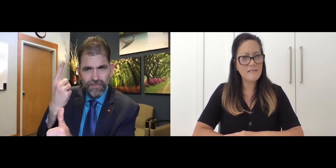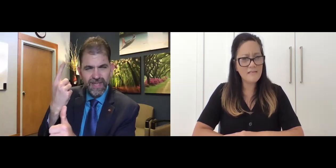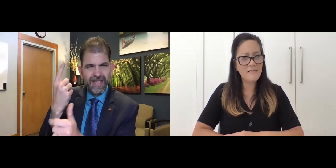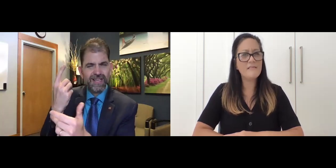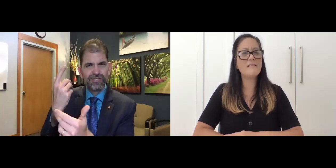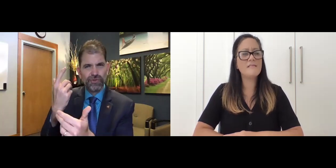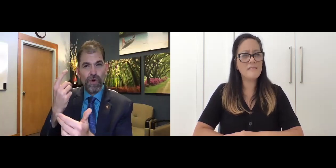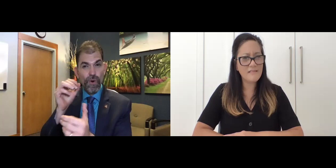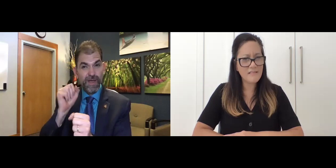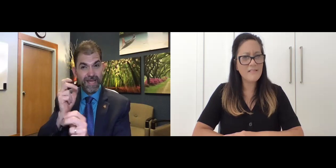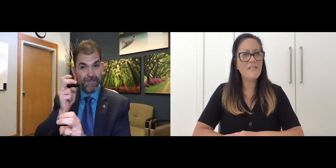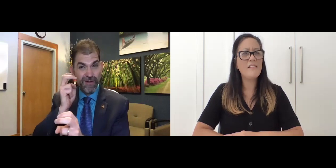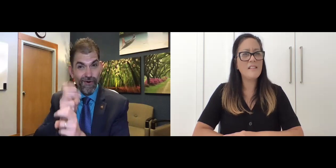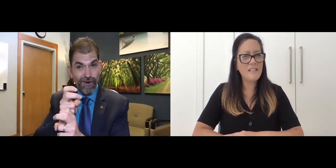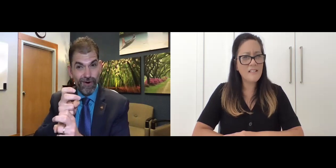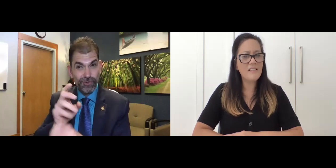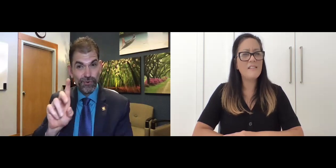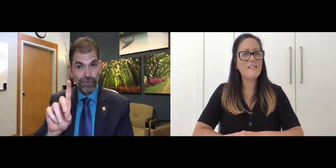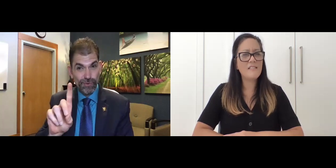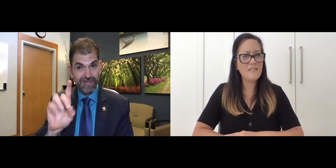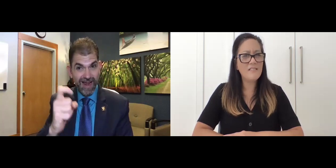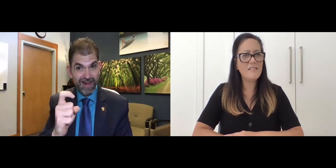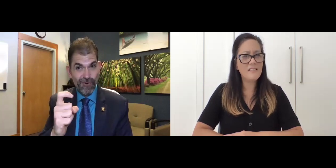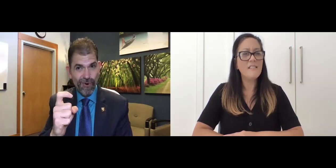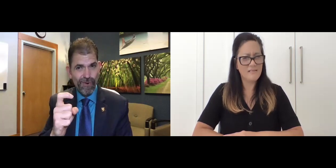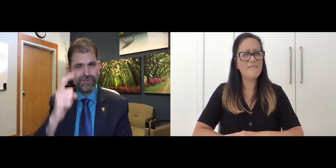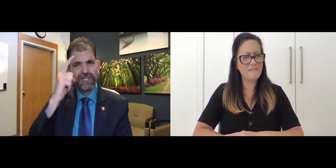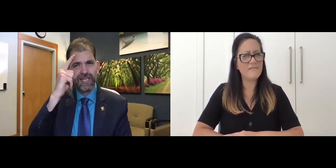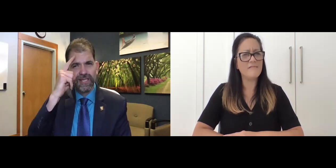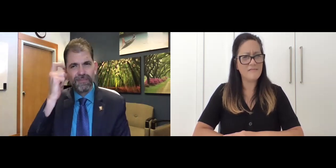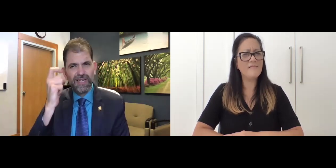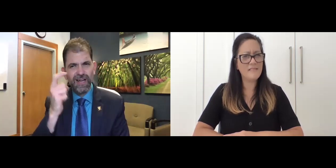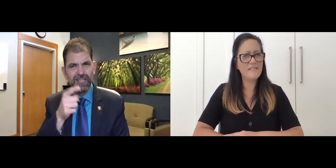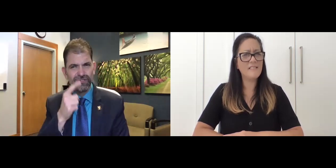of everything you've signed so it's hard to diagnose patients like